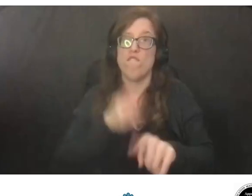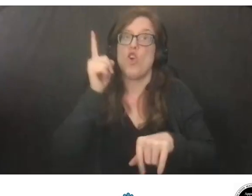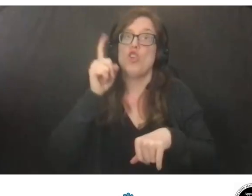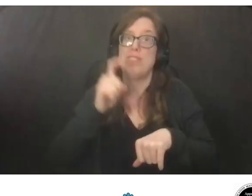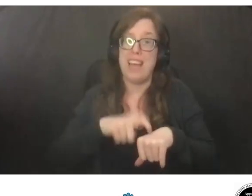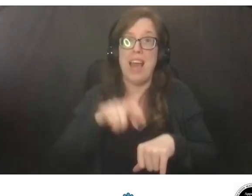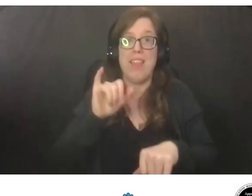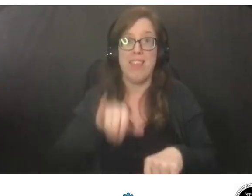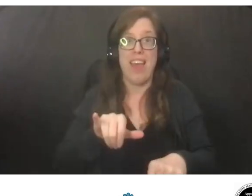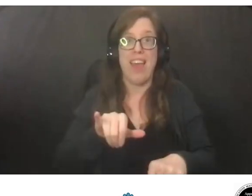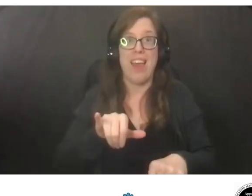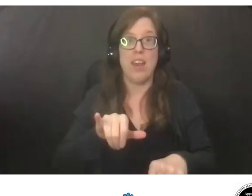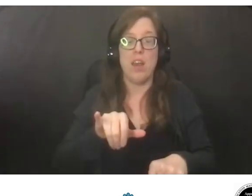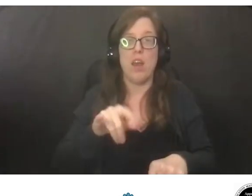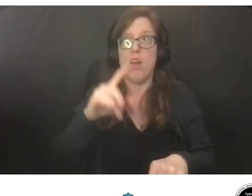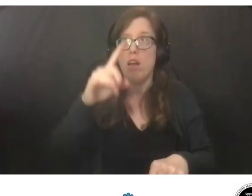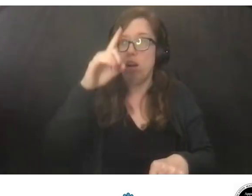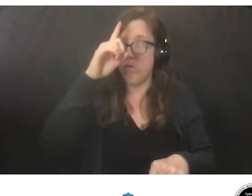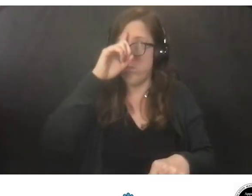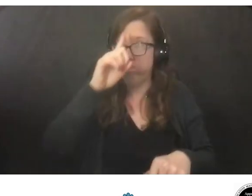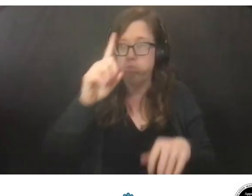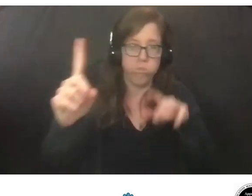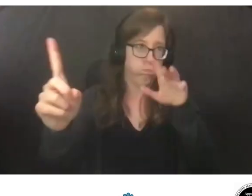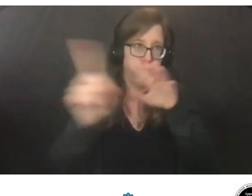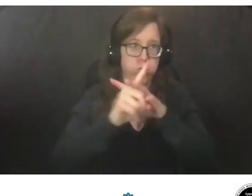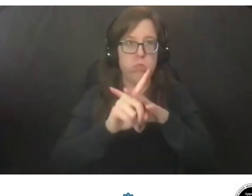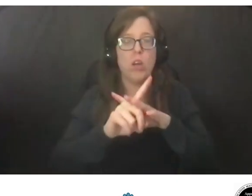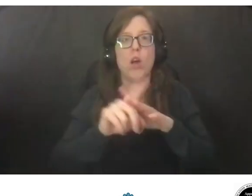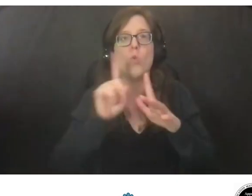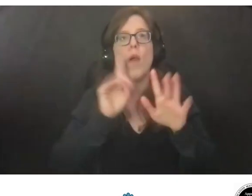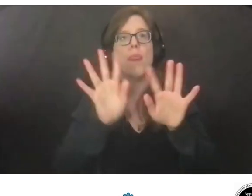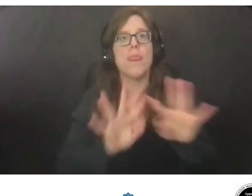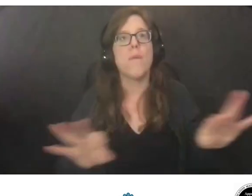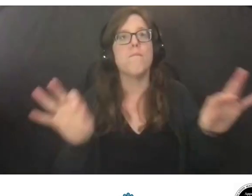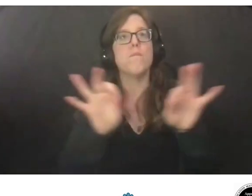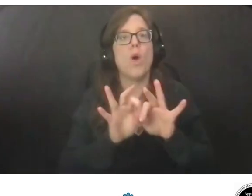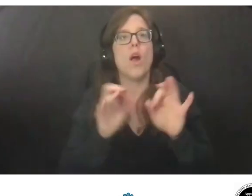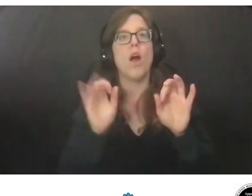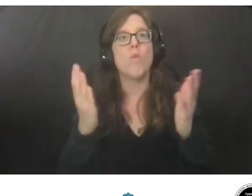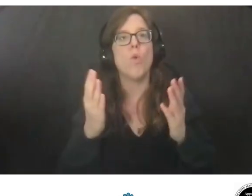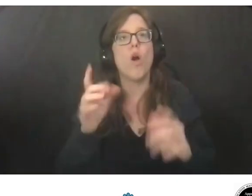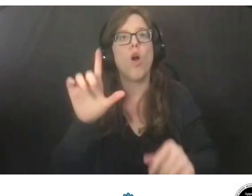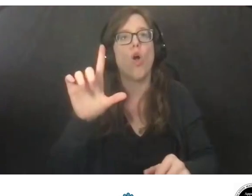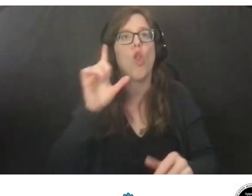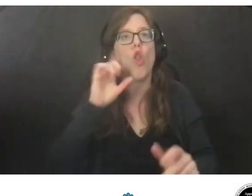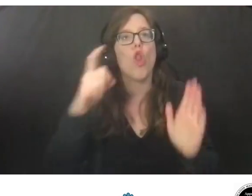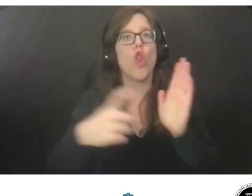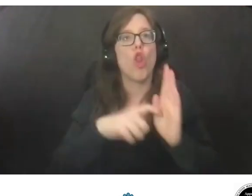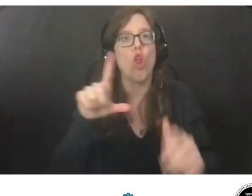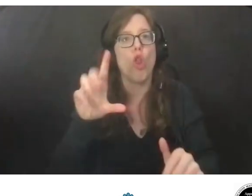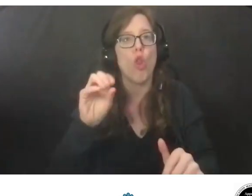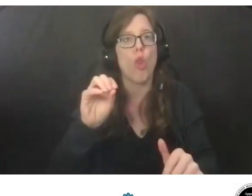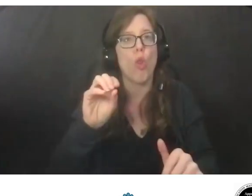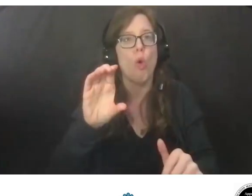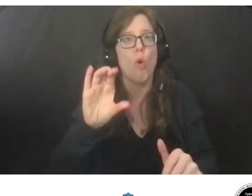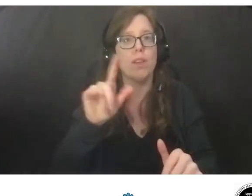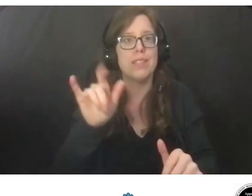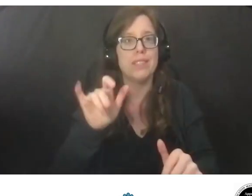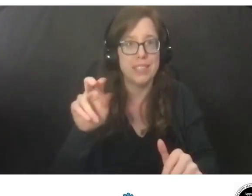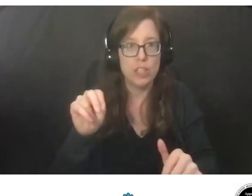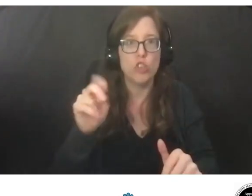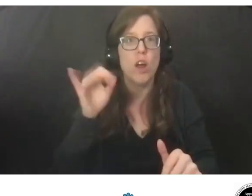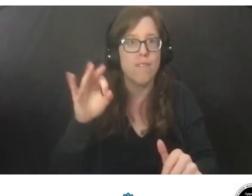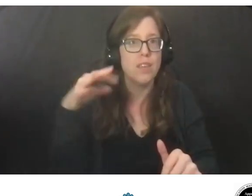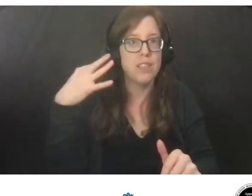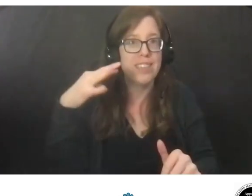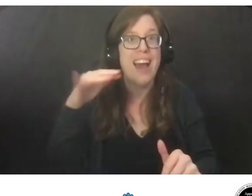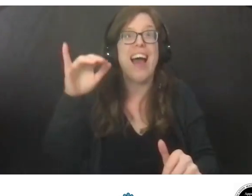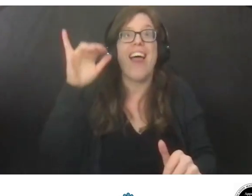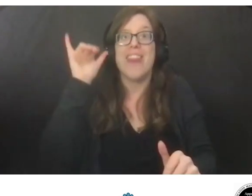time that it dawned on me, really, the importance of localizing sound. Like, that's life or death.